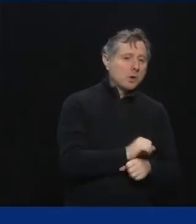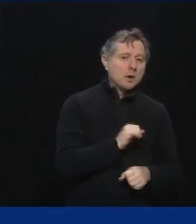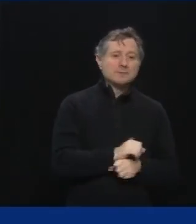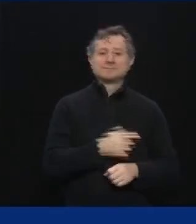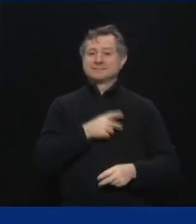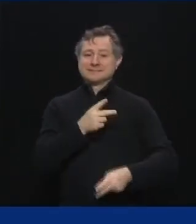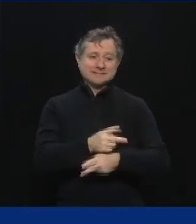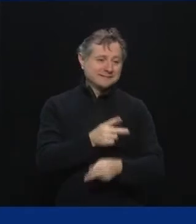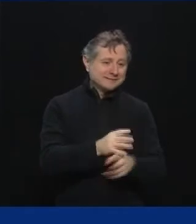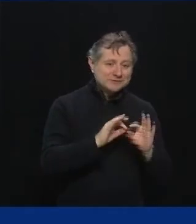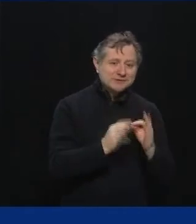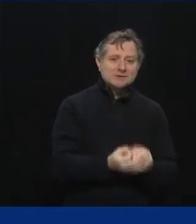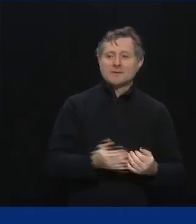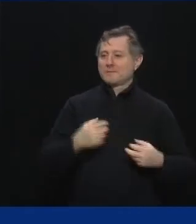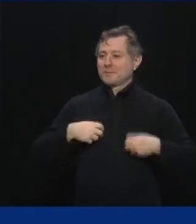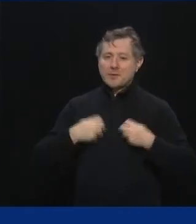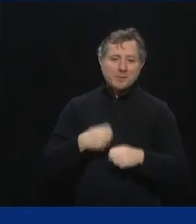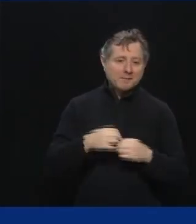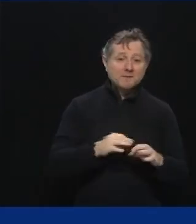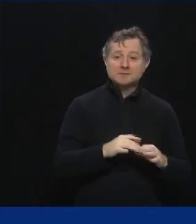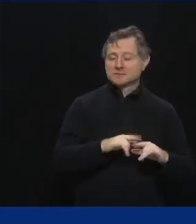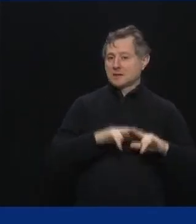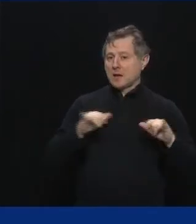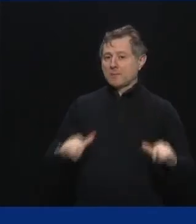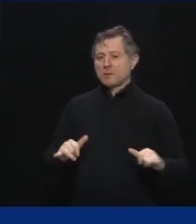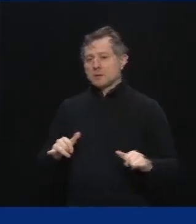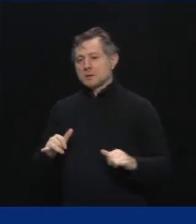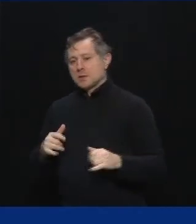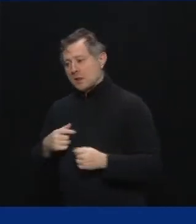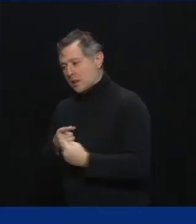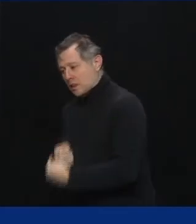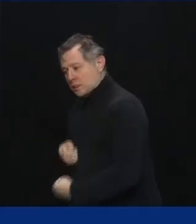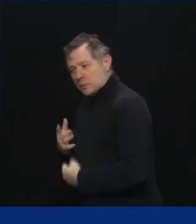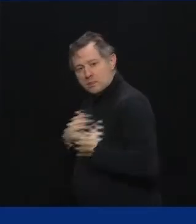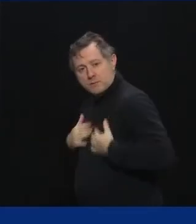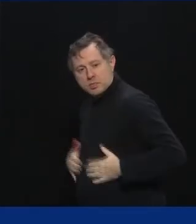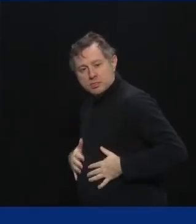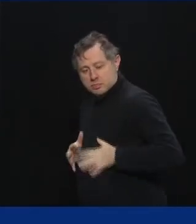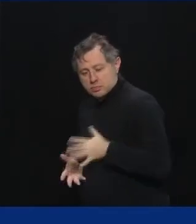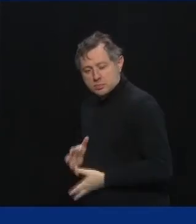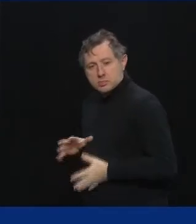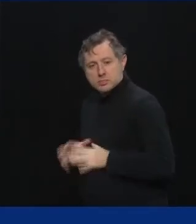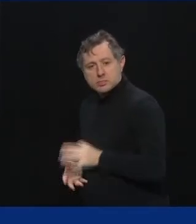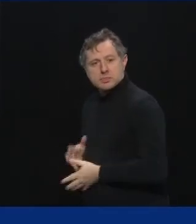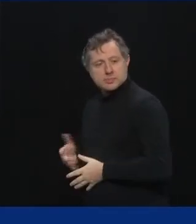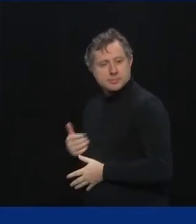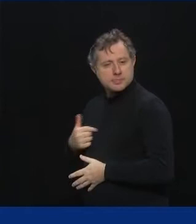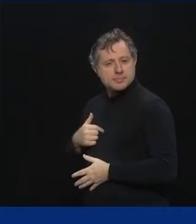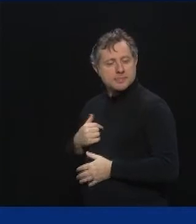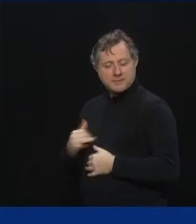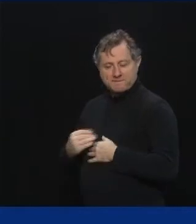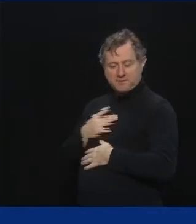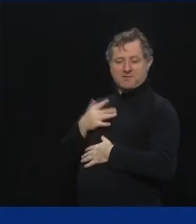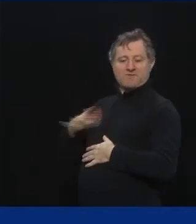WITH US. AND THERE ARE MANY NEW YORKERS STILL STRUGGLING WITH THIS, TRYING TO GET BACK TO WORK AND TAKE CARE OF THEIR FAMILIES AND